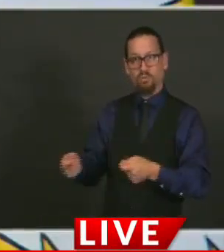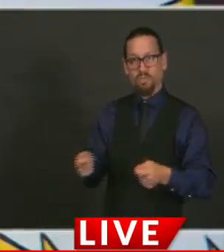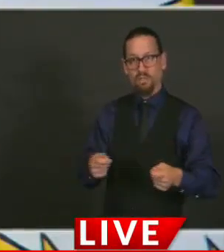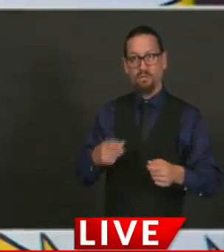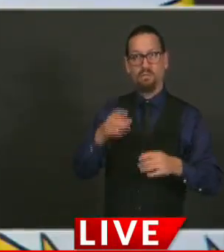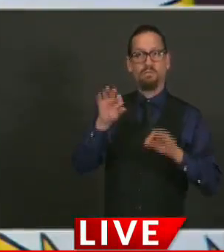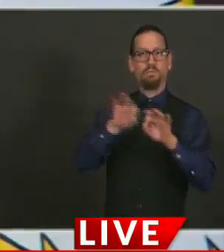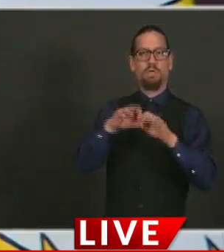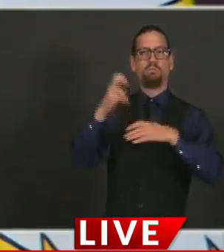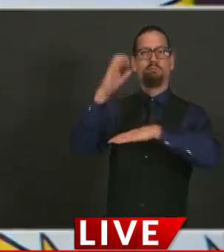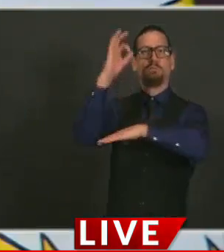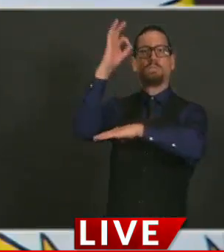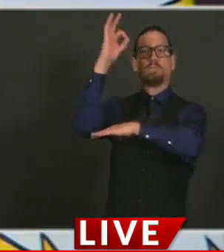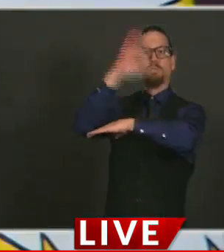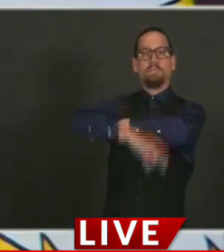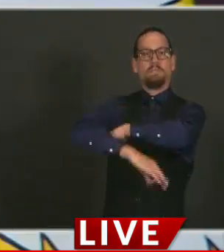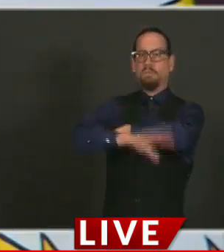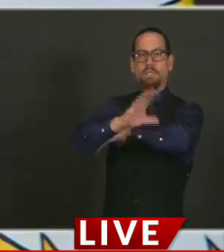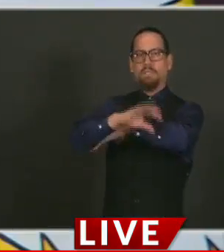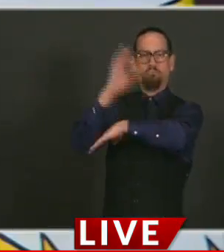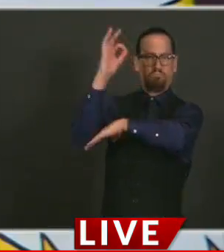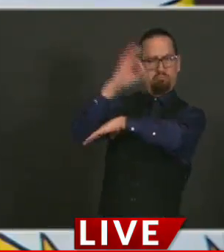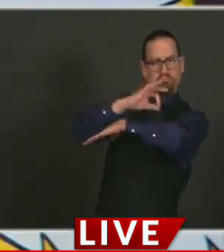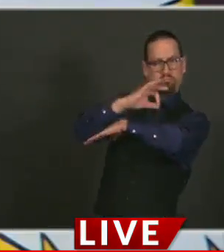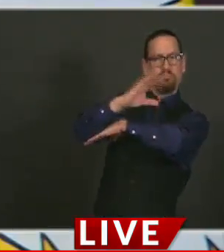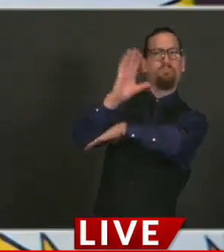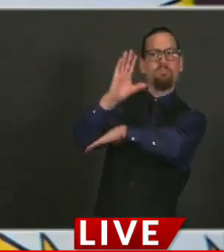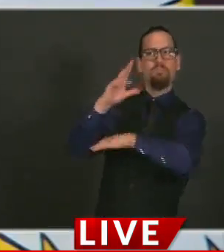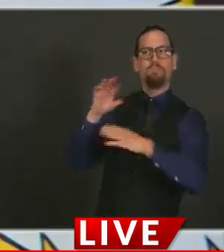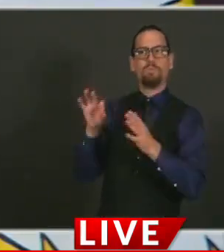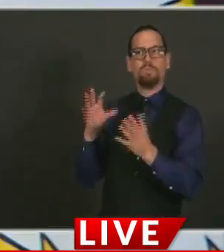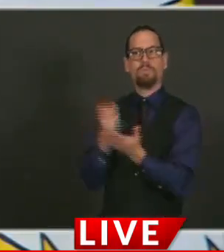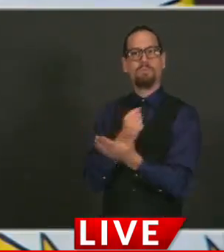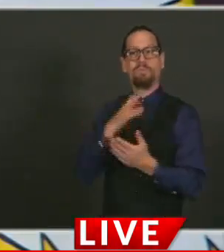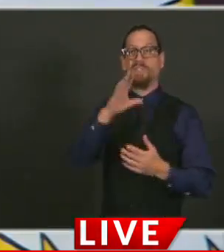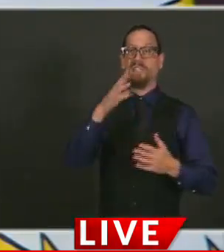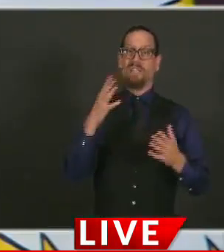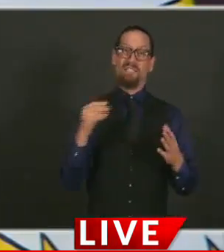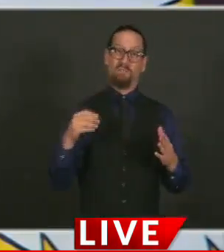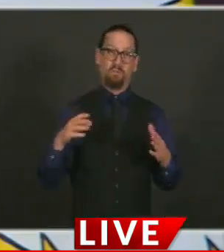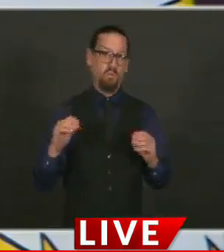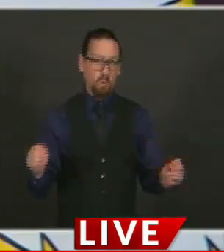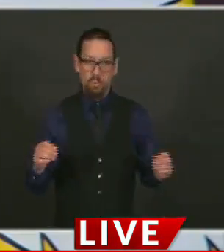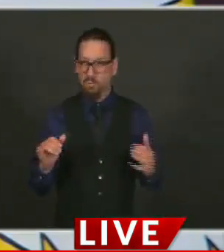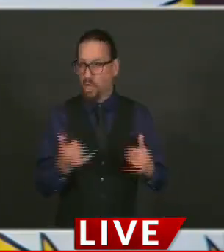IN REGARDS TO CASES -- REMEMBER, TRICK-OR-TREATING THIS YEAR'S BEFORE DARK. NO PARTIES.